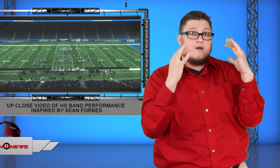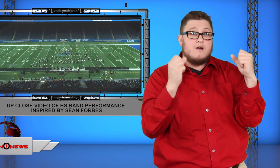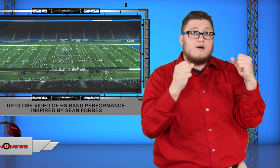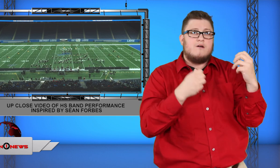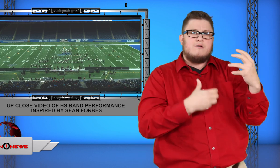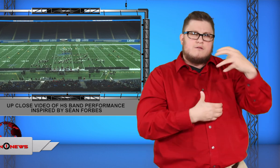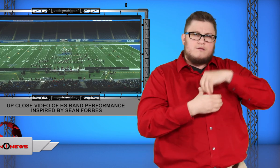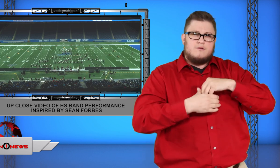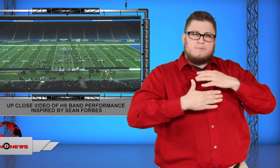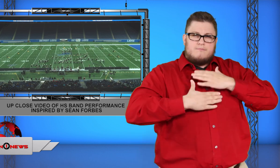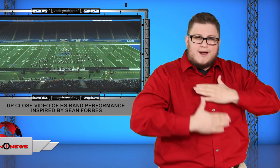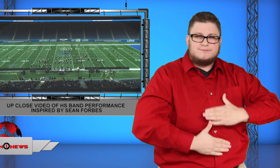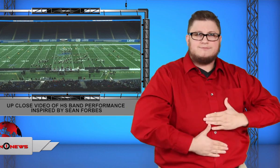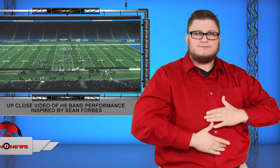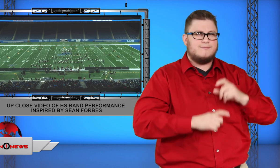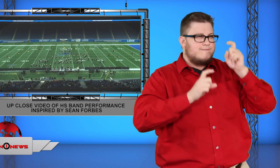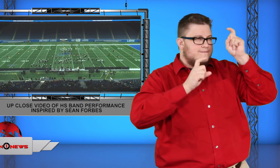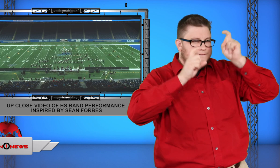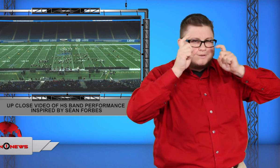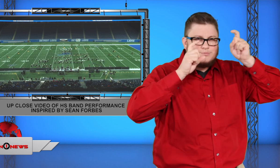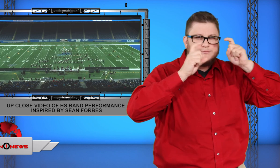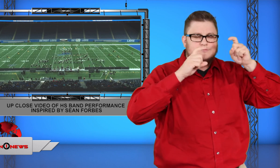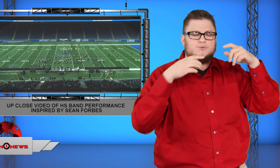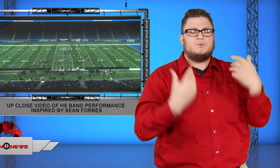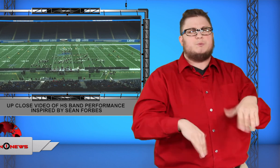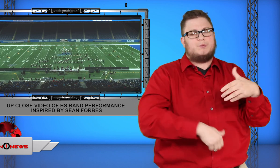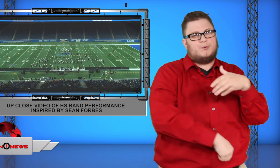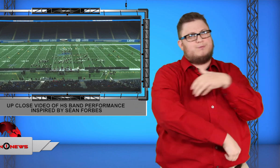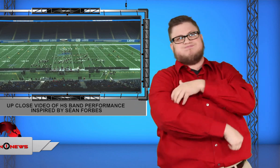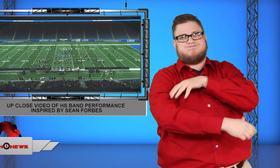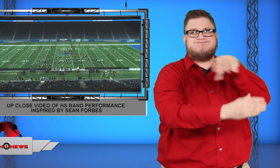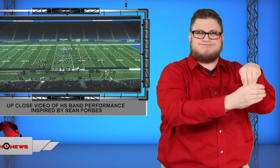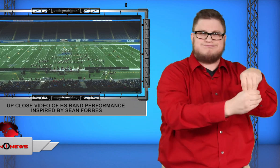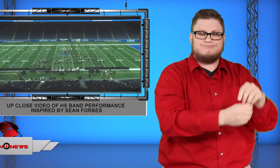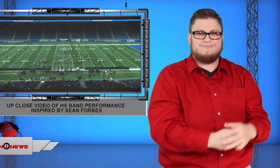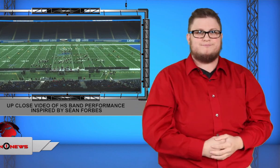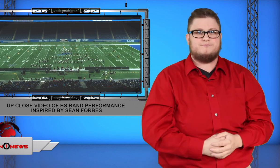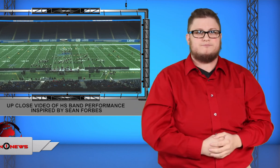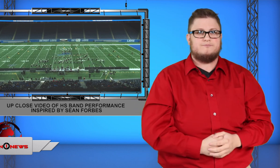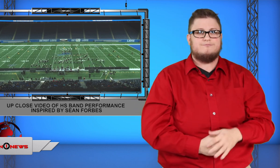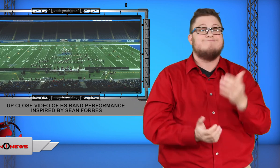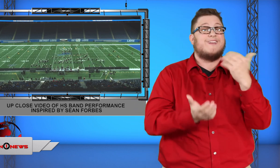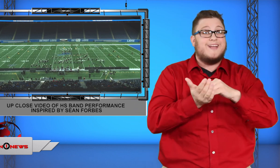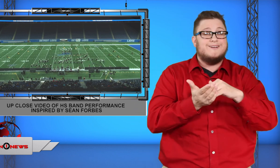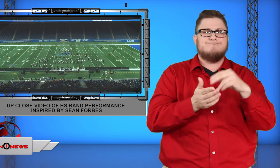bandmembers how to sign with their body, their face and with power.